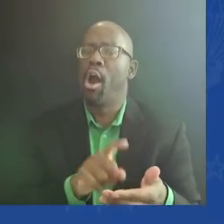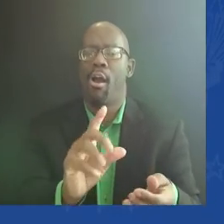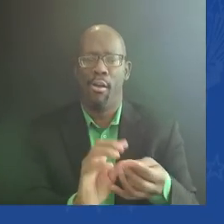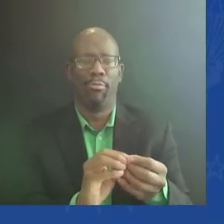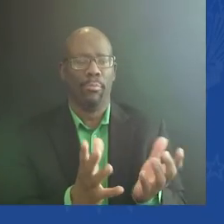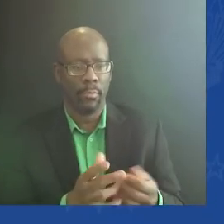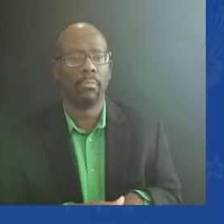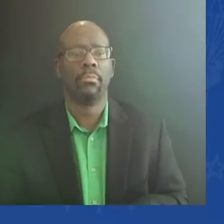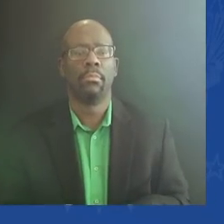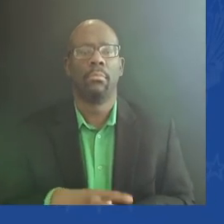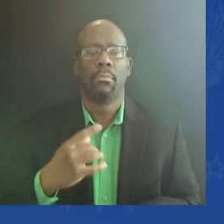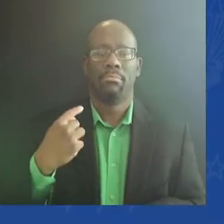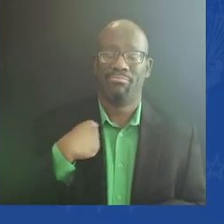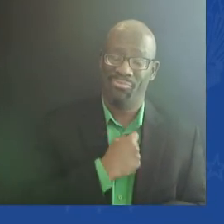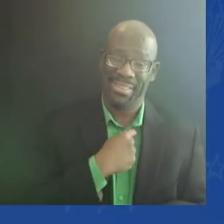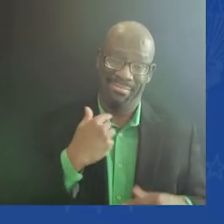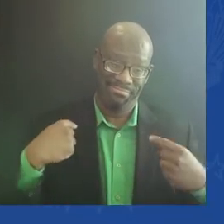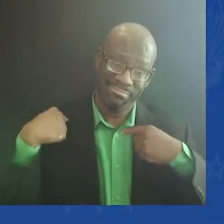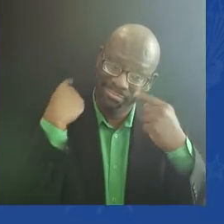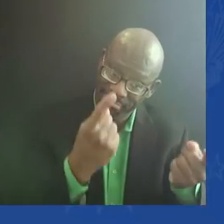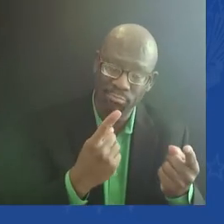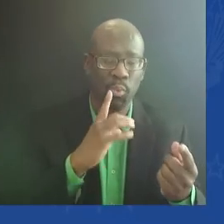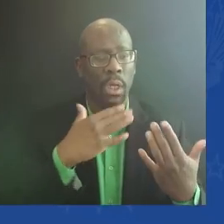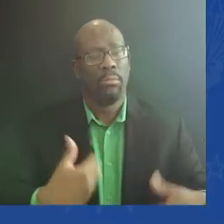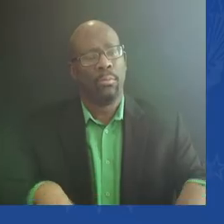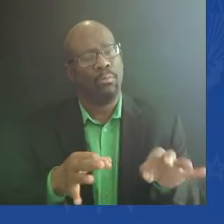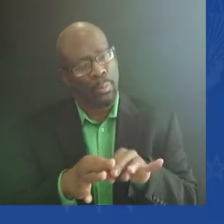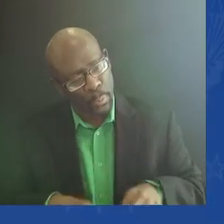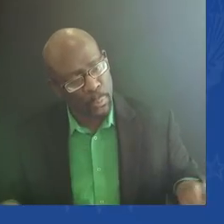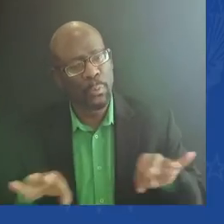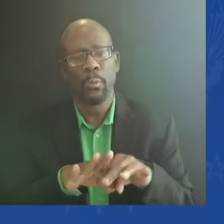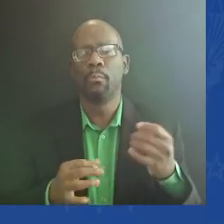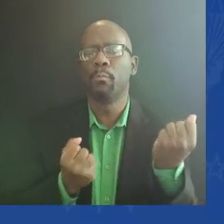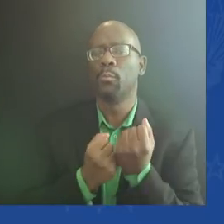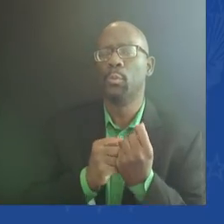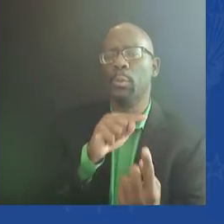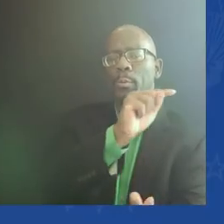Significant support. We're the most -- the United States of America is the most critical part